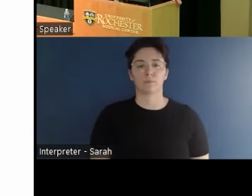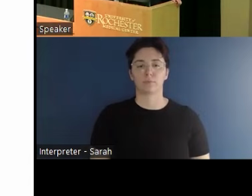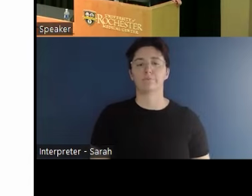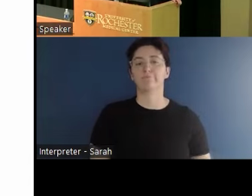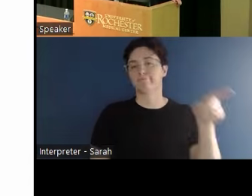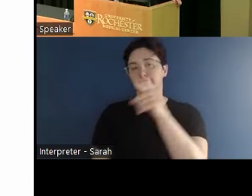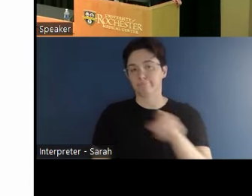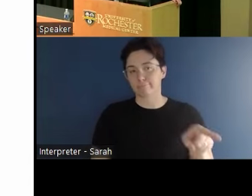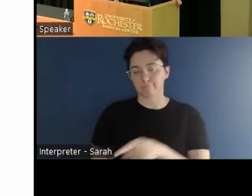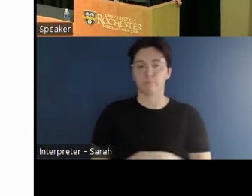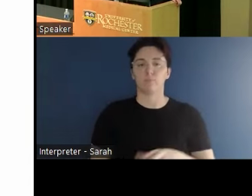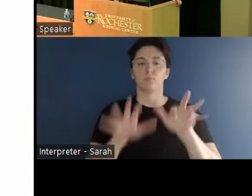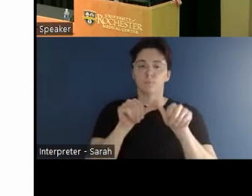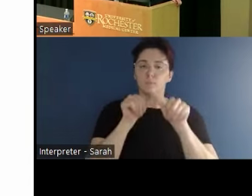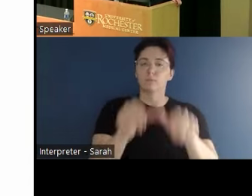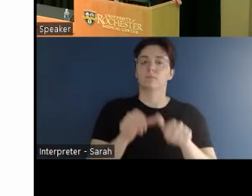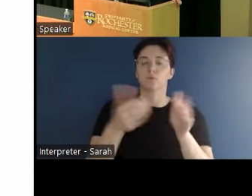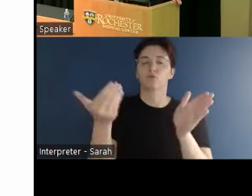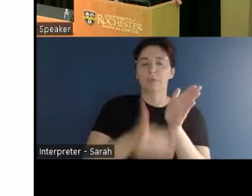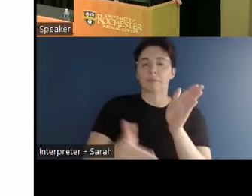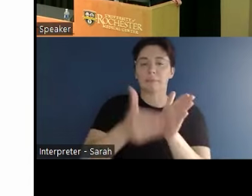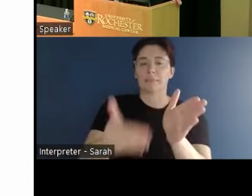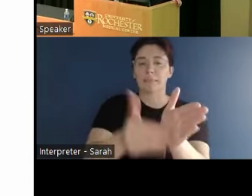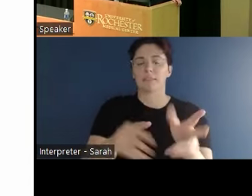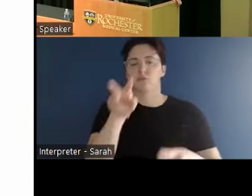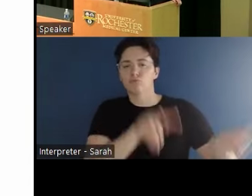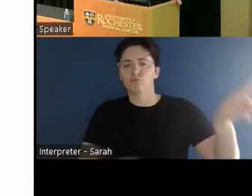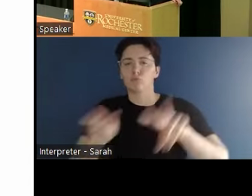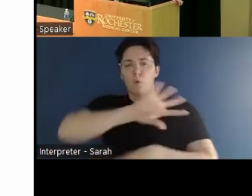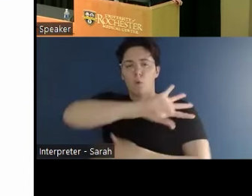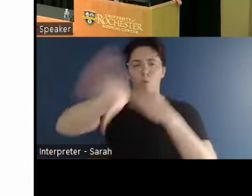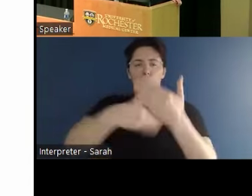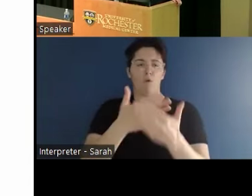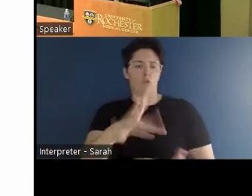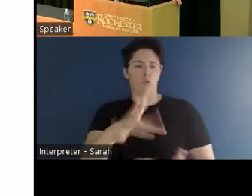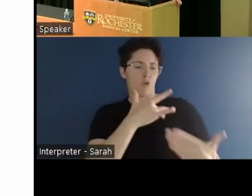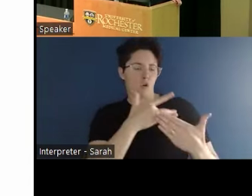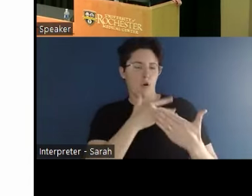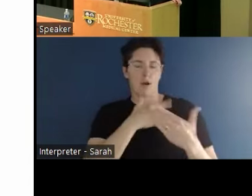trial repeated measures an NOA to examine overall cardiac reactivity and orienting responses across